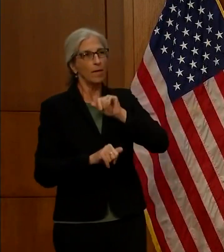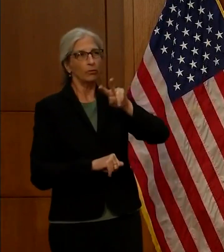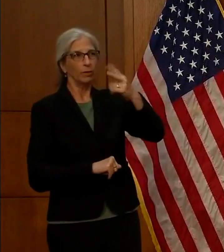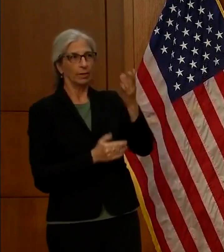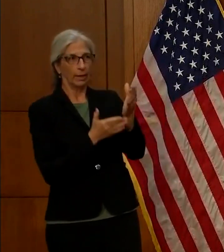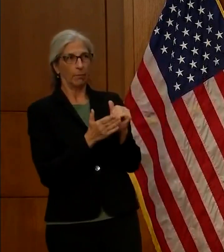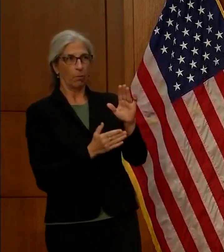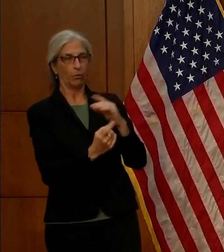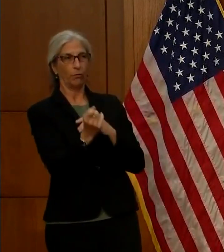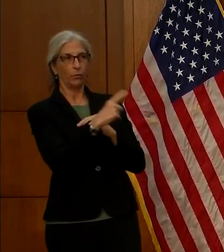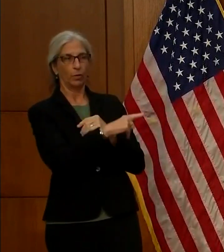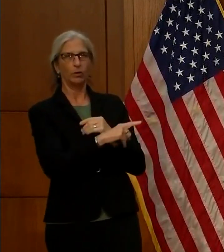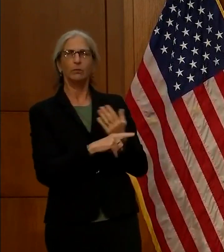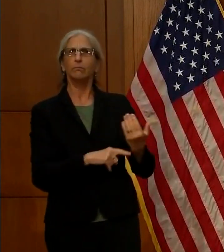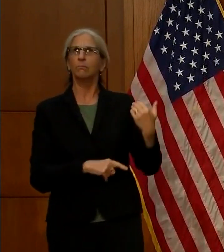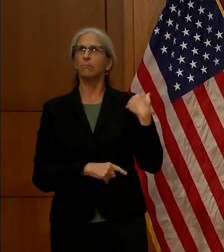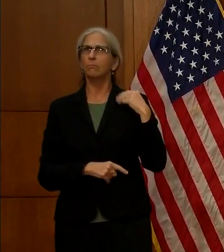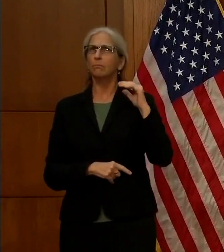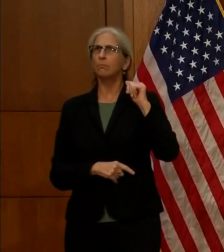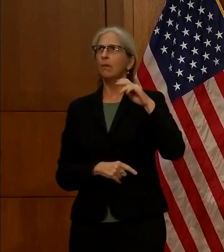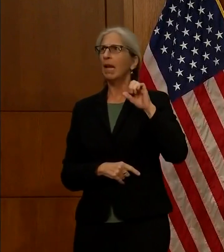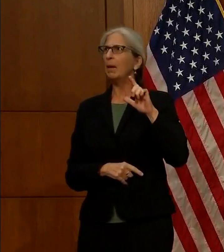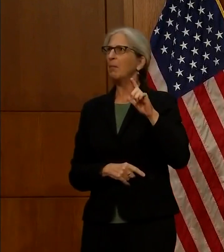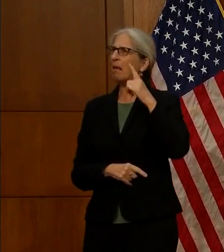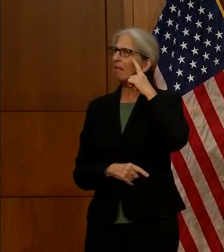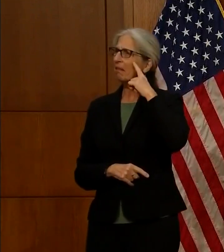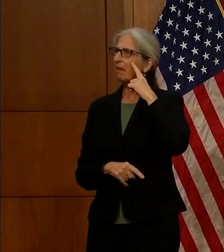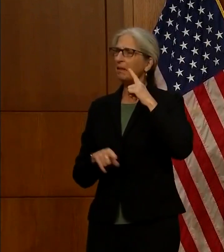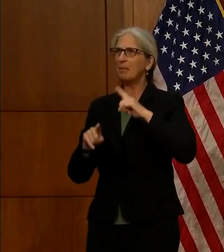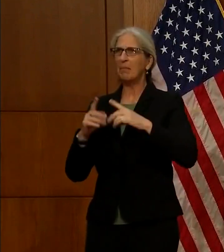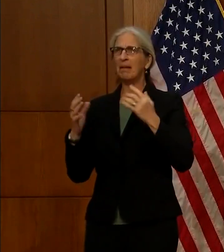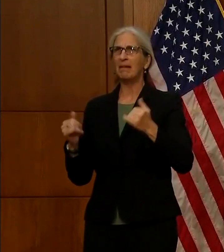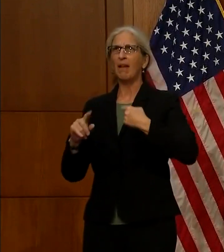QUESTION- YOU KNOW BACK IN I